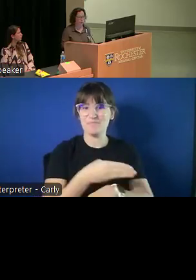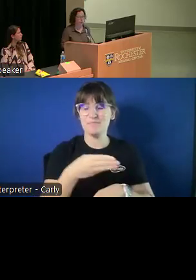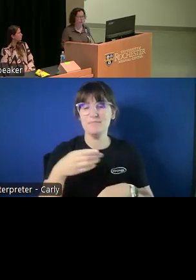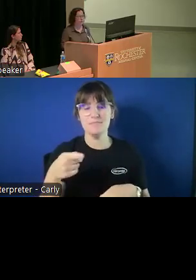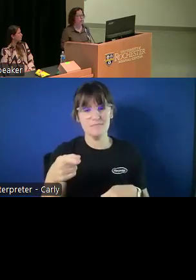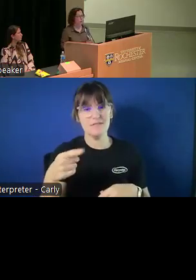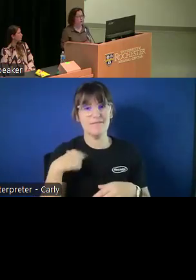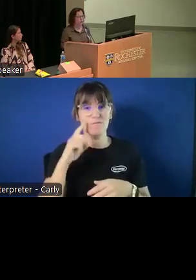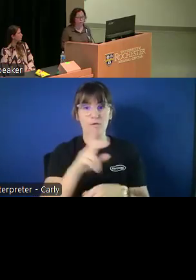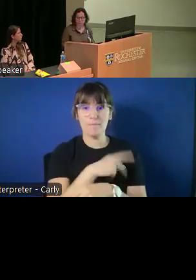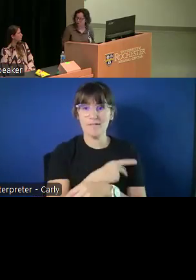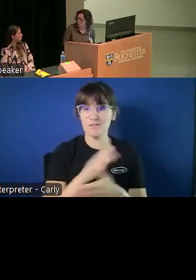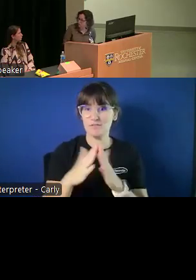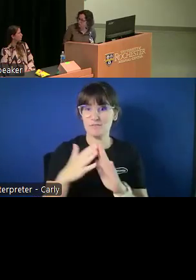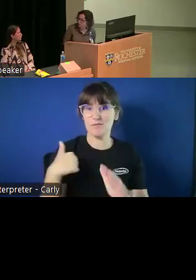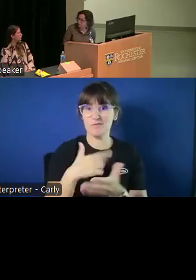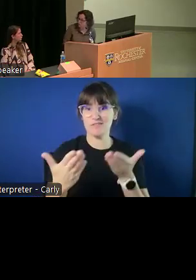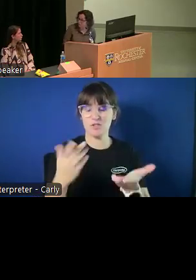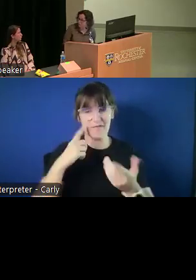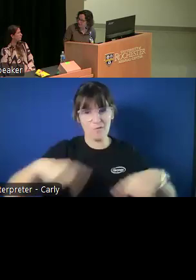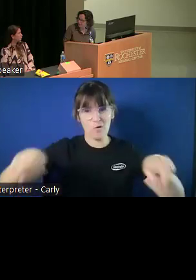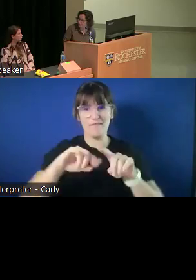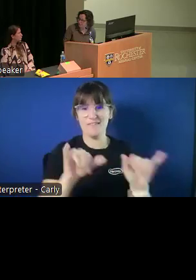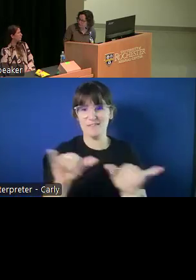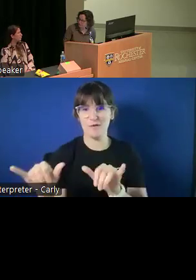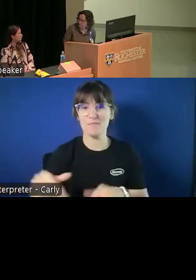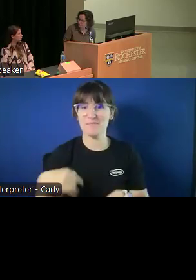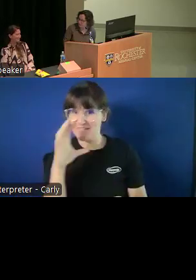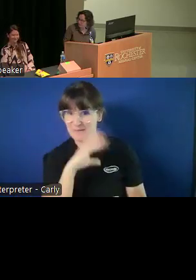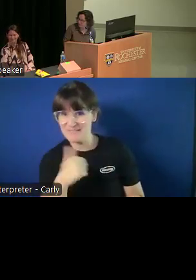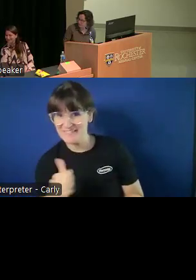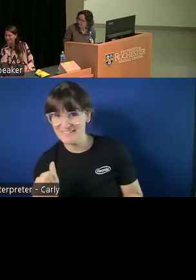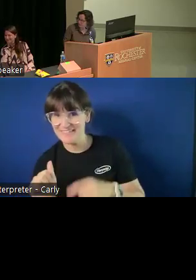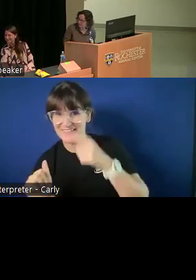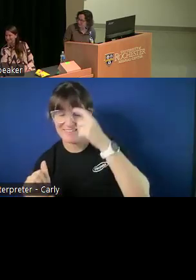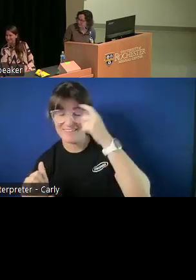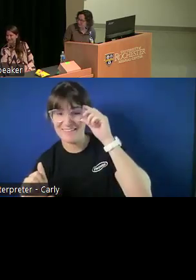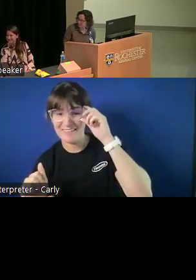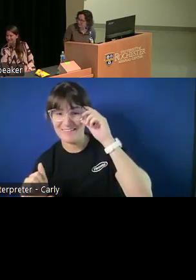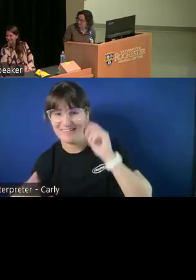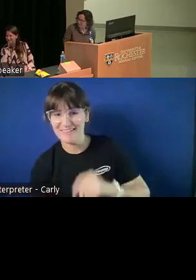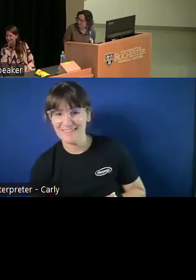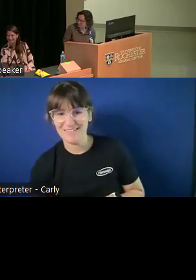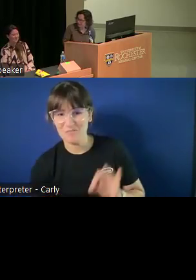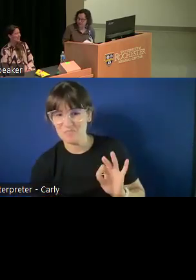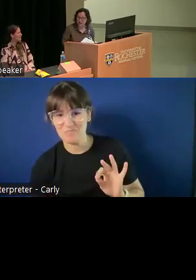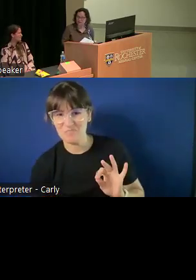we serve but as well as for all of us did I miss anything that was very thorough all right great